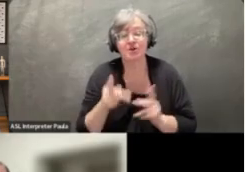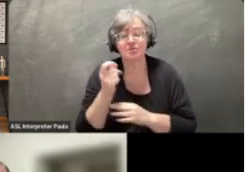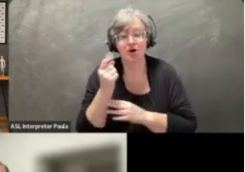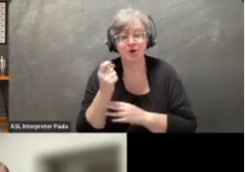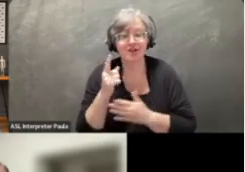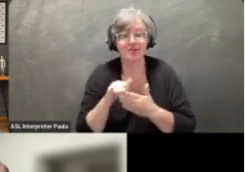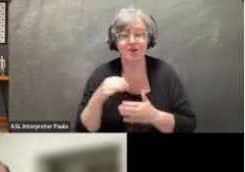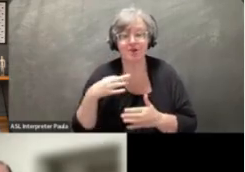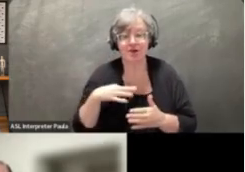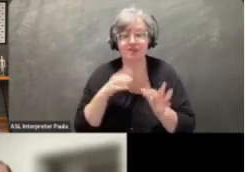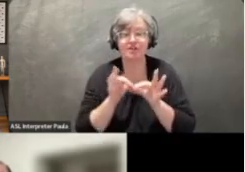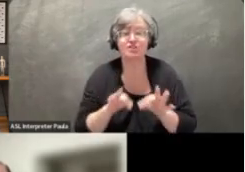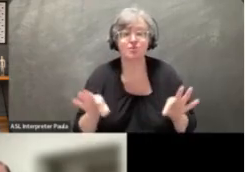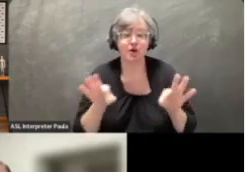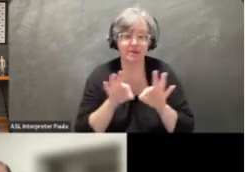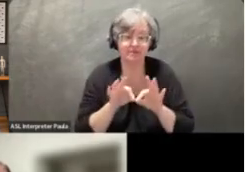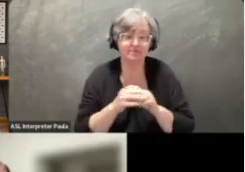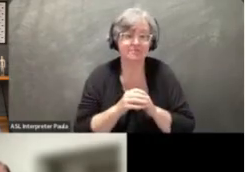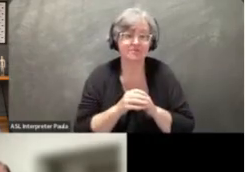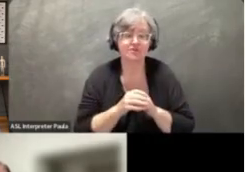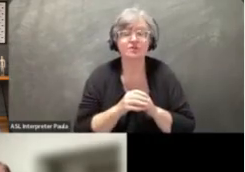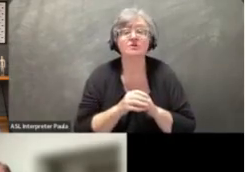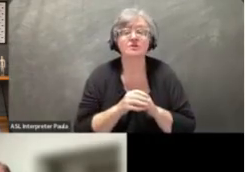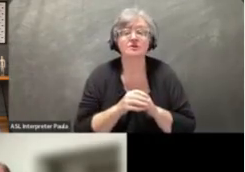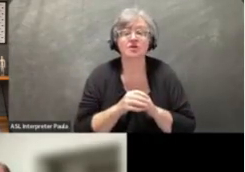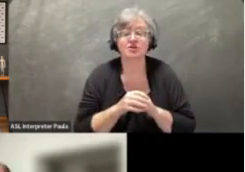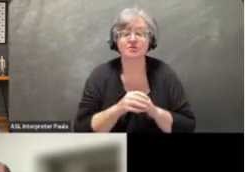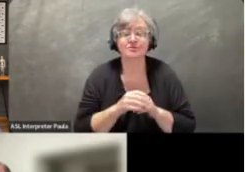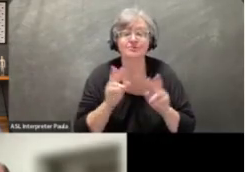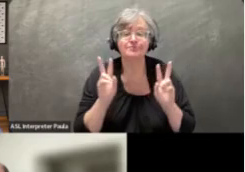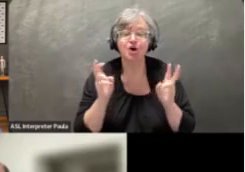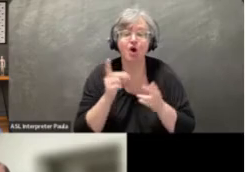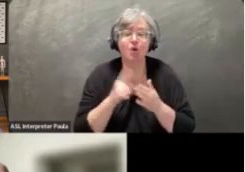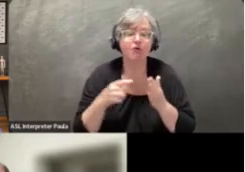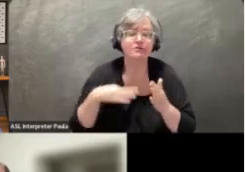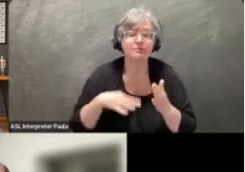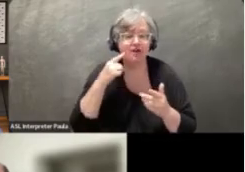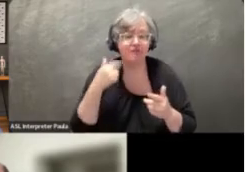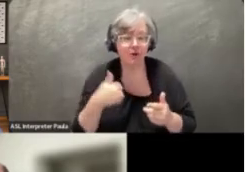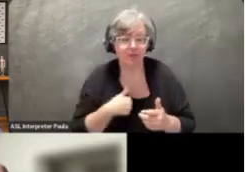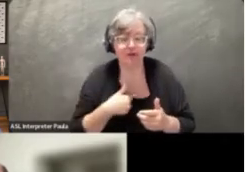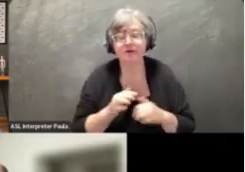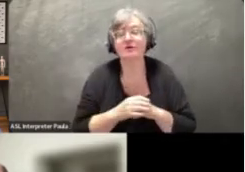benefit is worth it, this whole what's in it? For me, you know, I, I'm a firm believer, and have